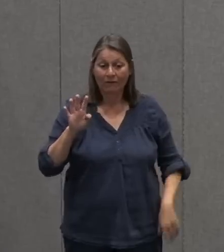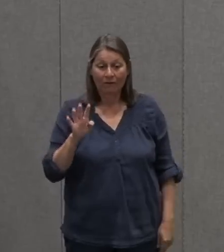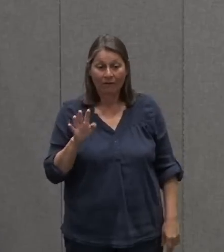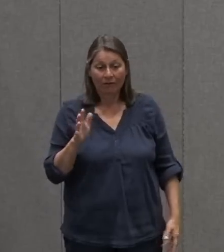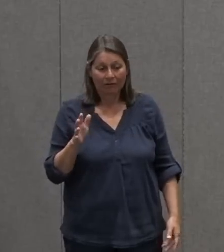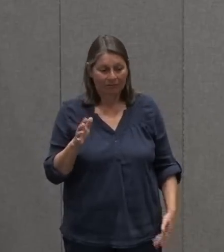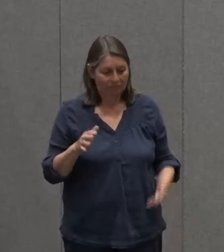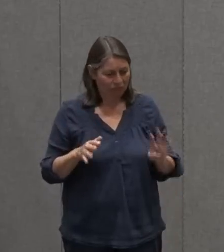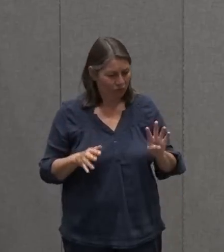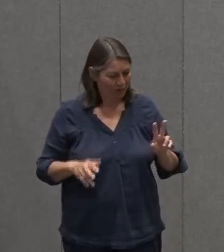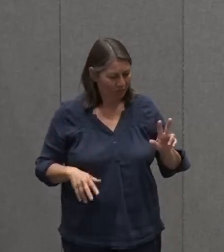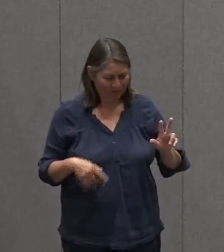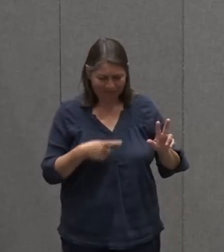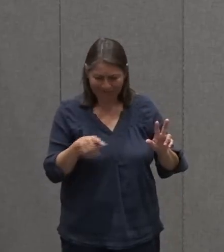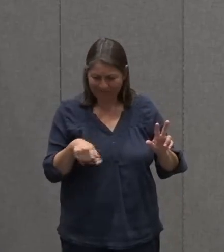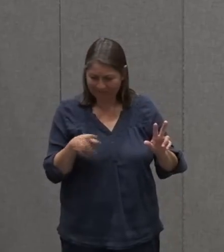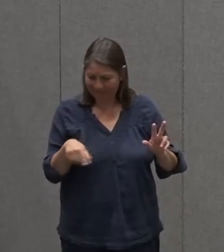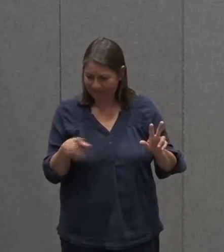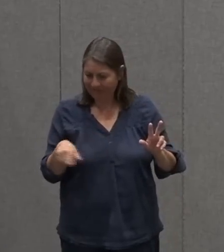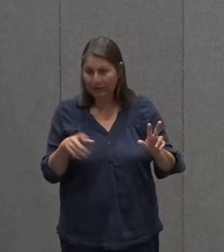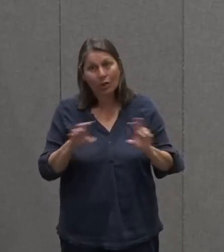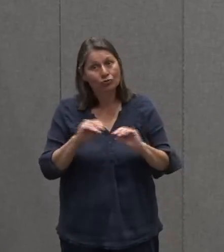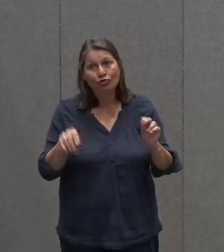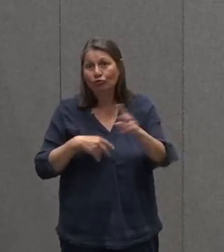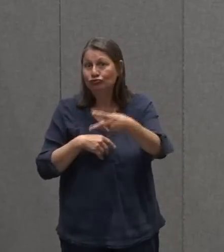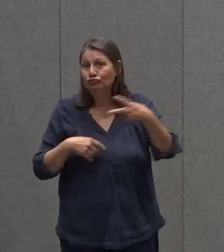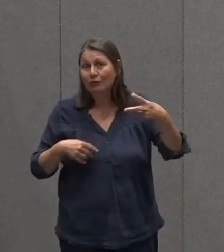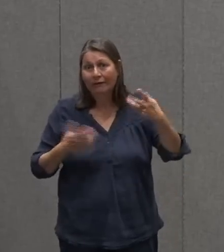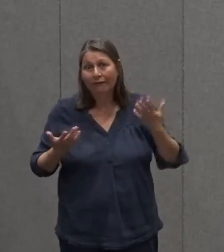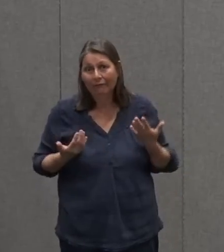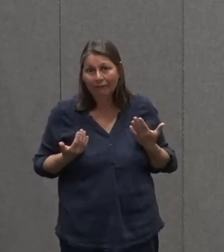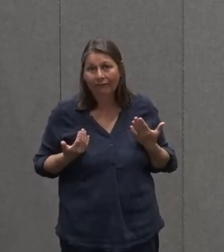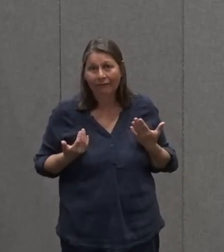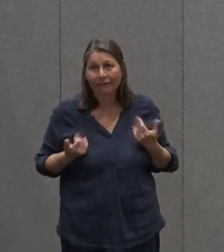So, I'm gonna say 43 again. But, no I still haven't come up with 25.